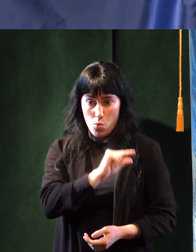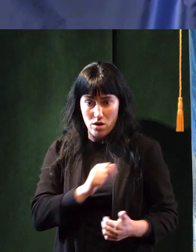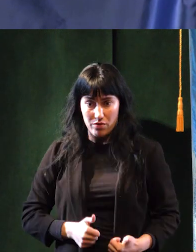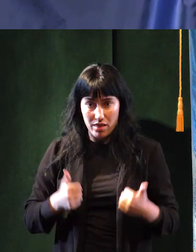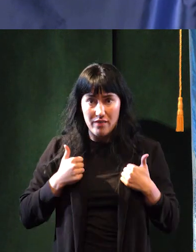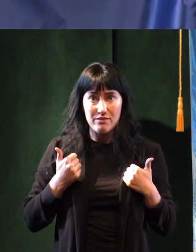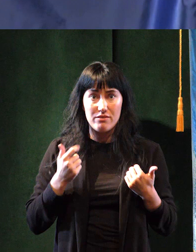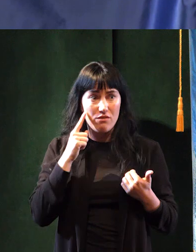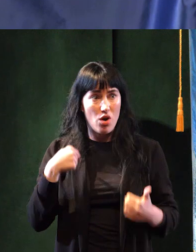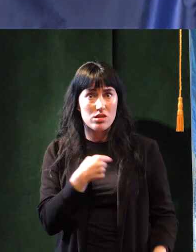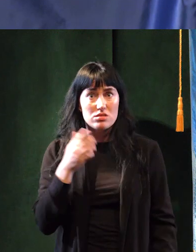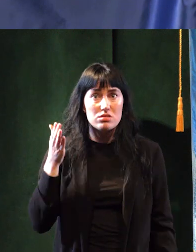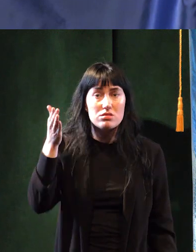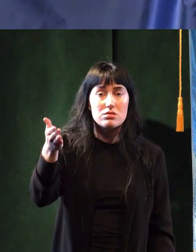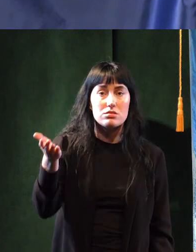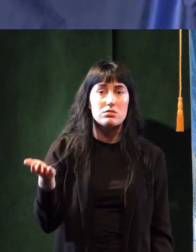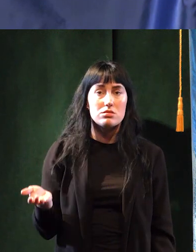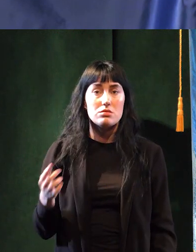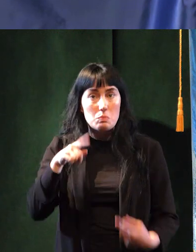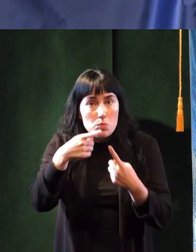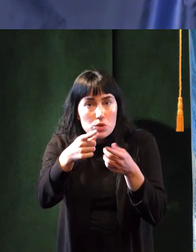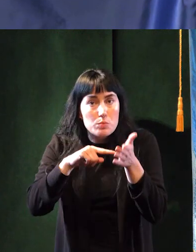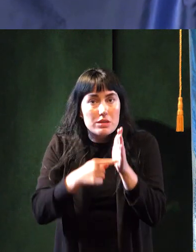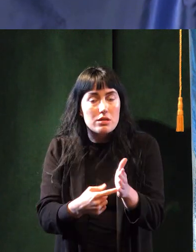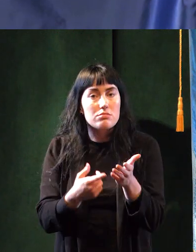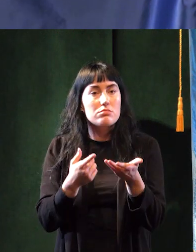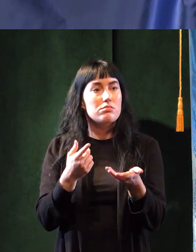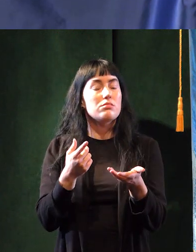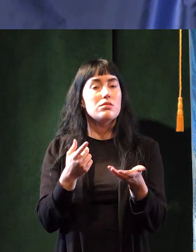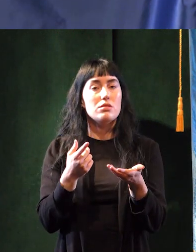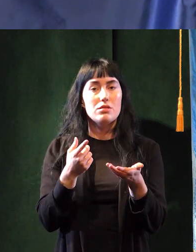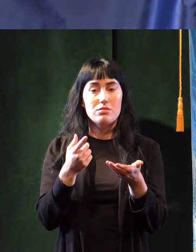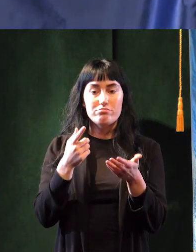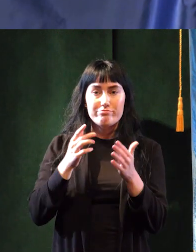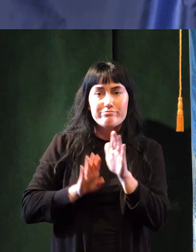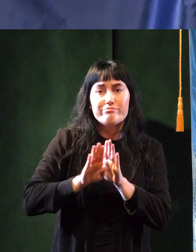quality of life will be for all of us when you begin and when you begin